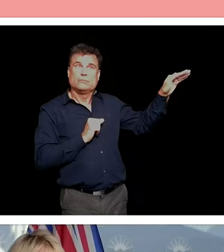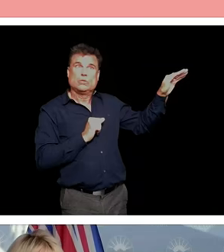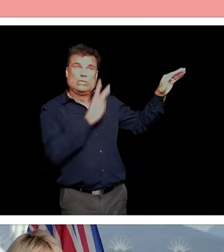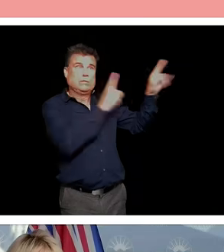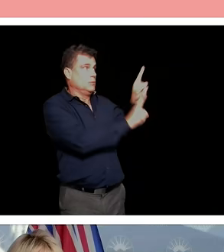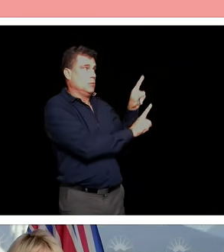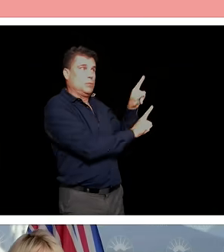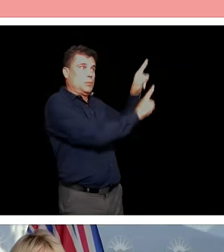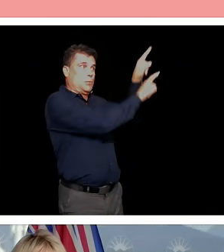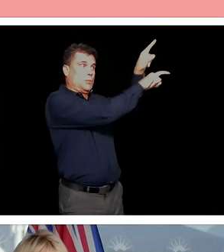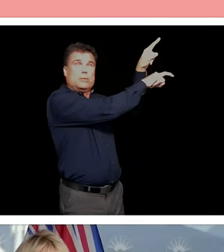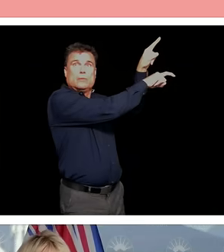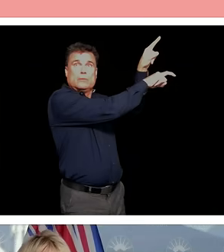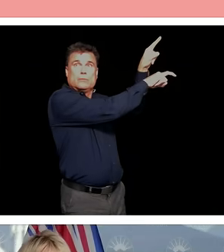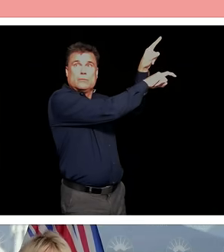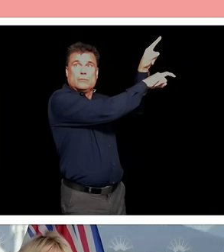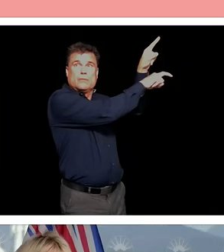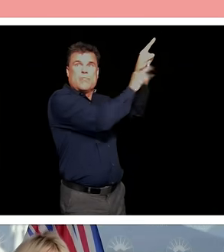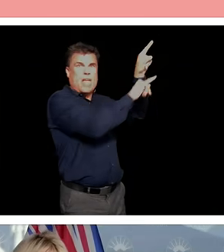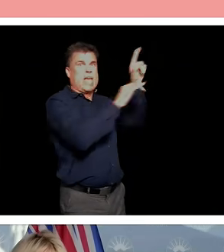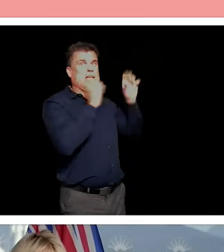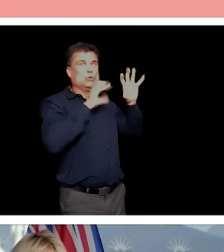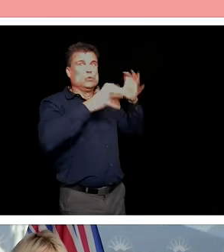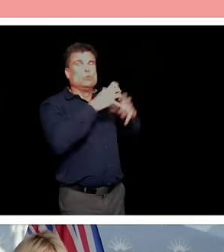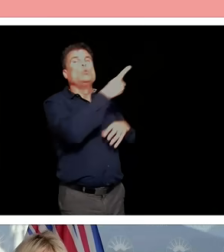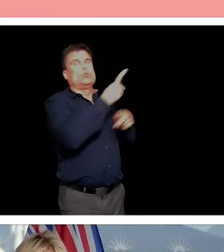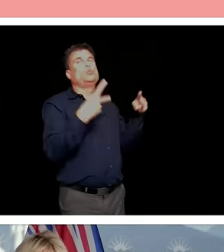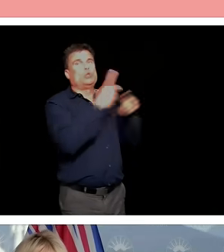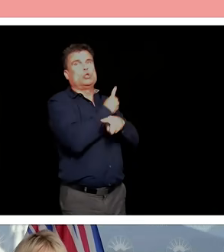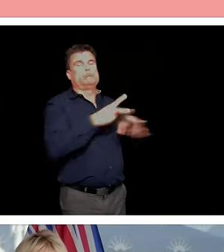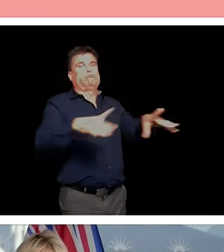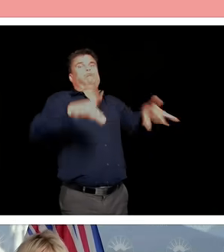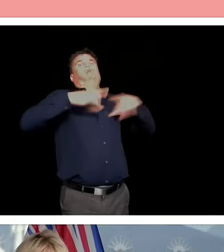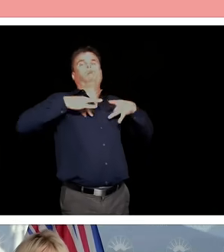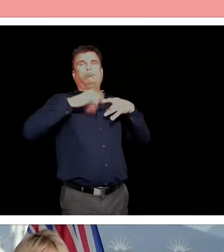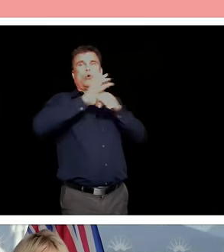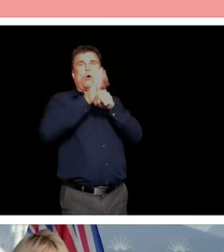This is our COVID-19 briefing for British Columbia September 3, 2020.